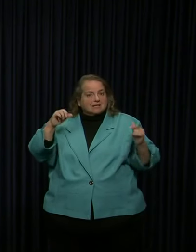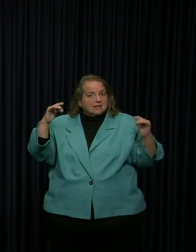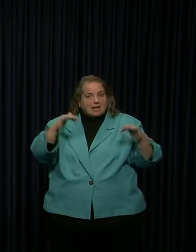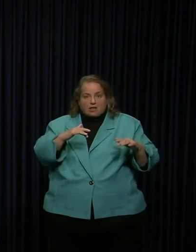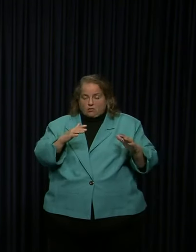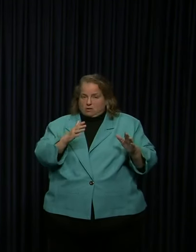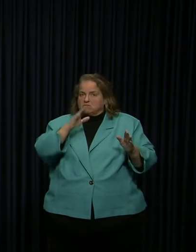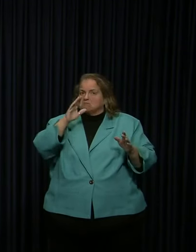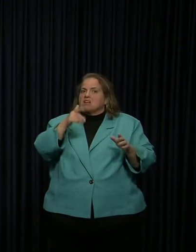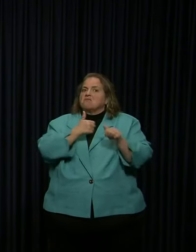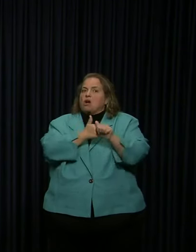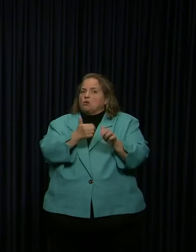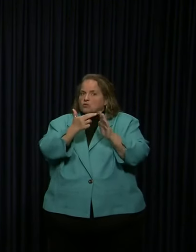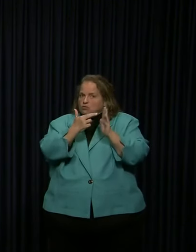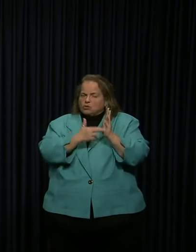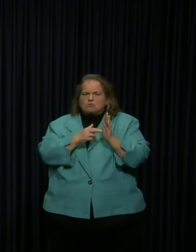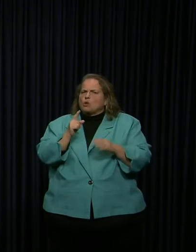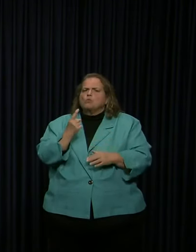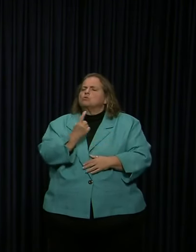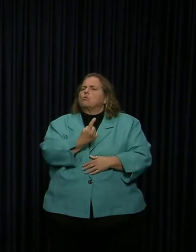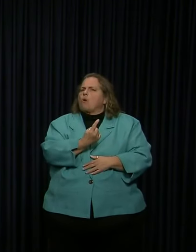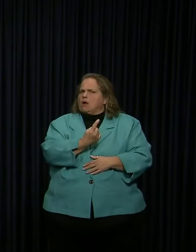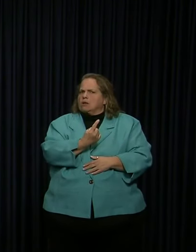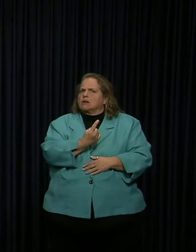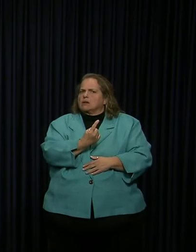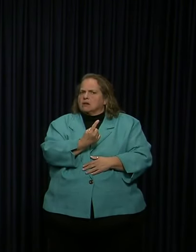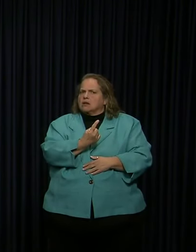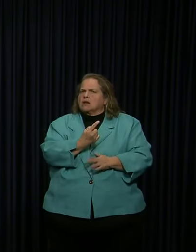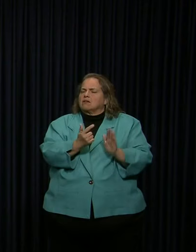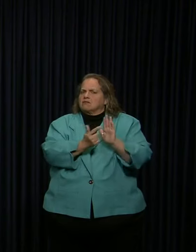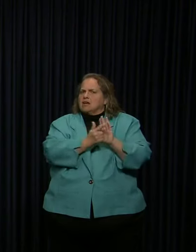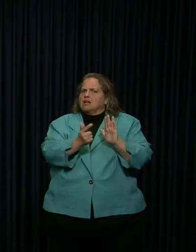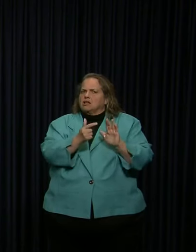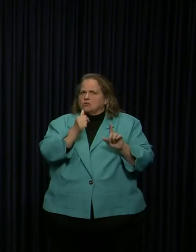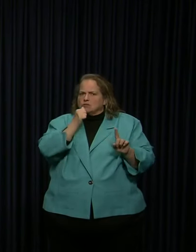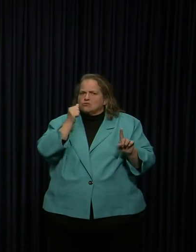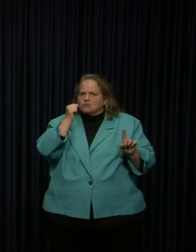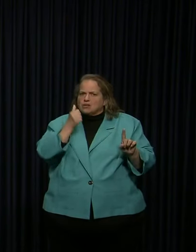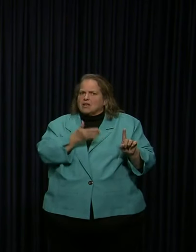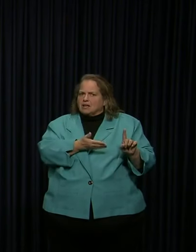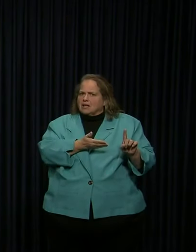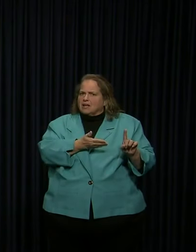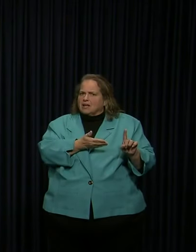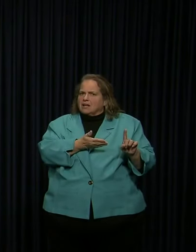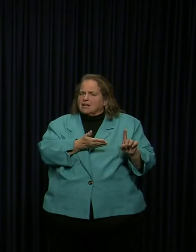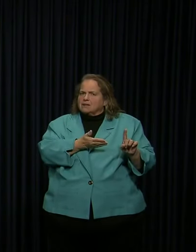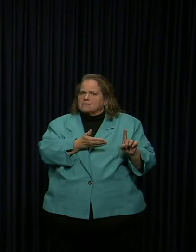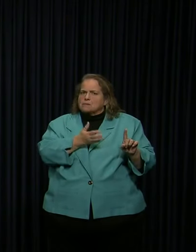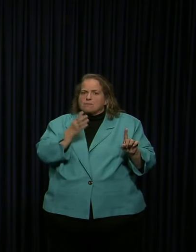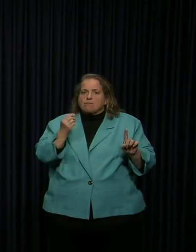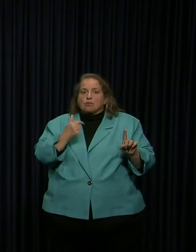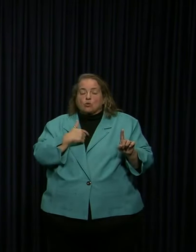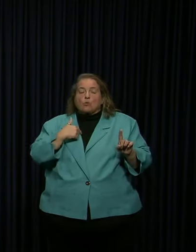SO I AM GRATEFUL. I AM GRATEFUL FOR EVERYBODY OUT THERE, FOR EVERYTHING YOU'RE